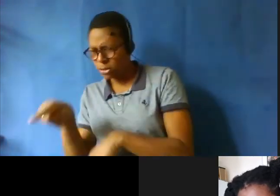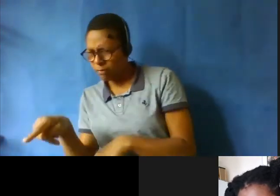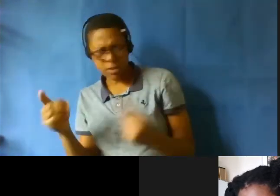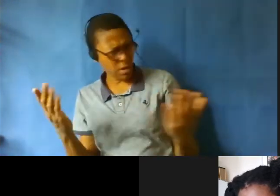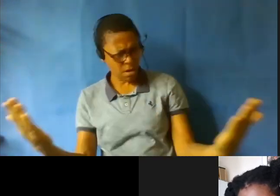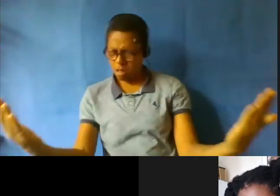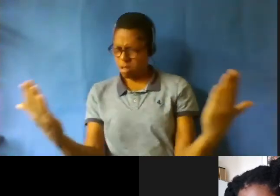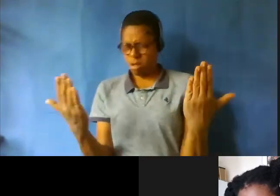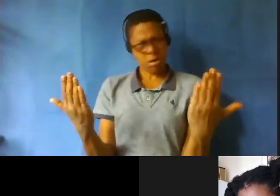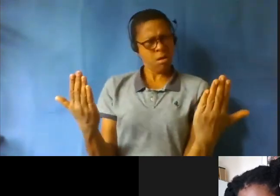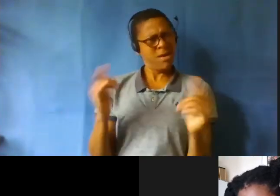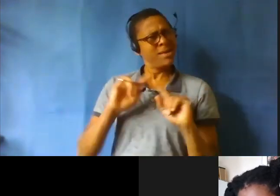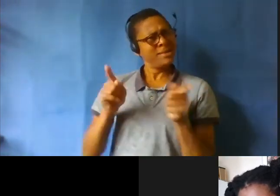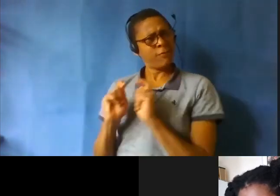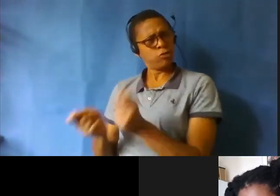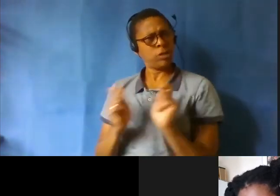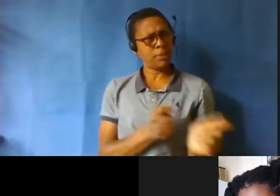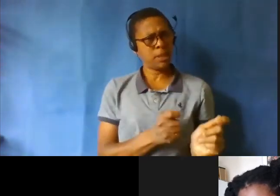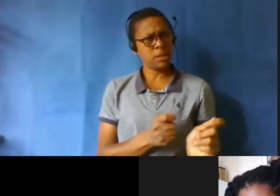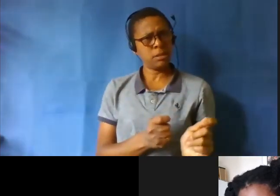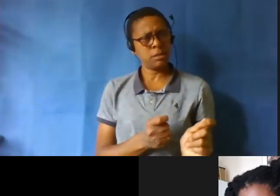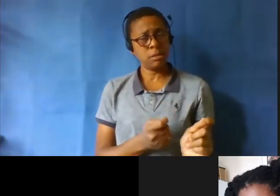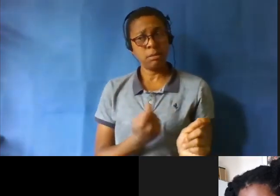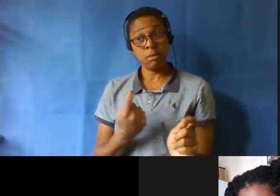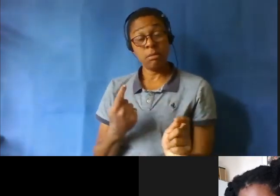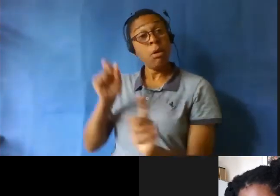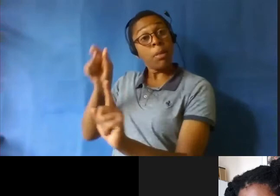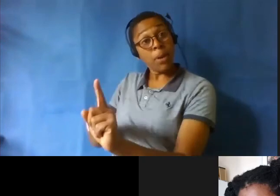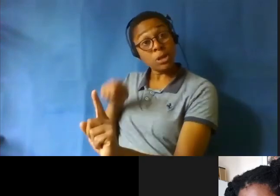those that are in the positions of power it's like I have this underlying health